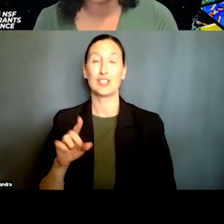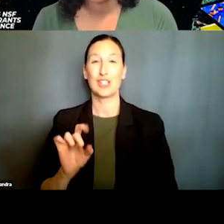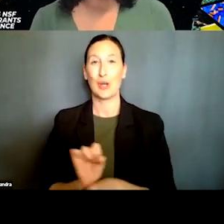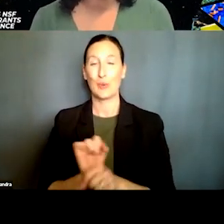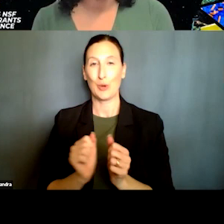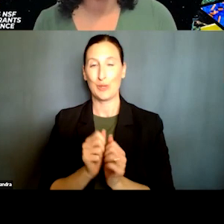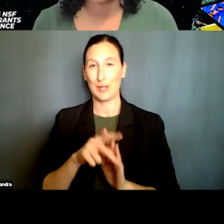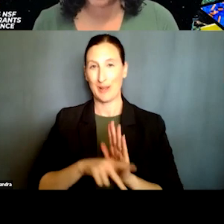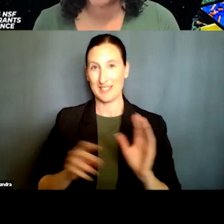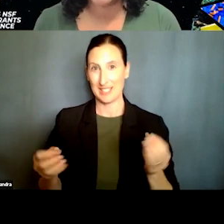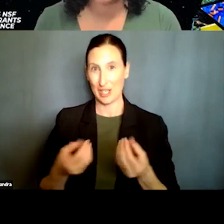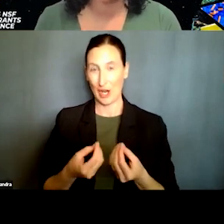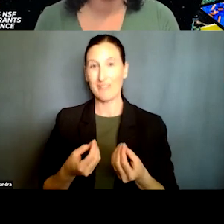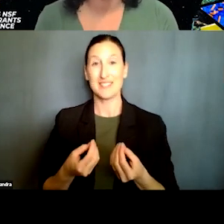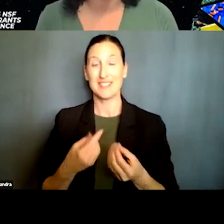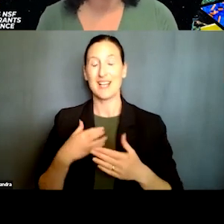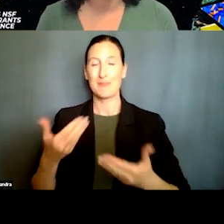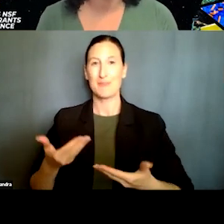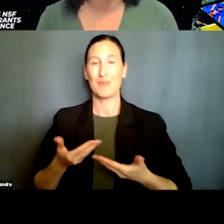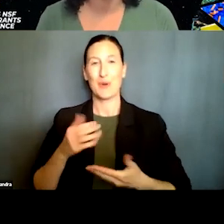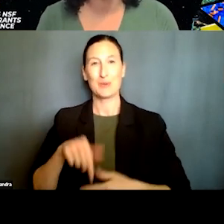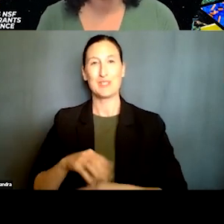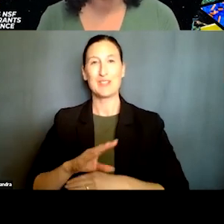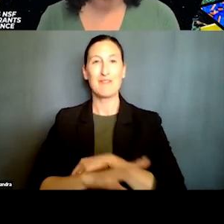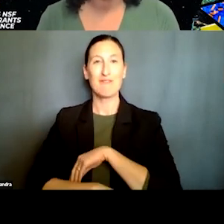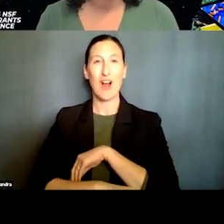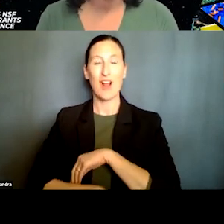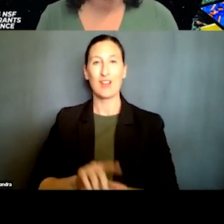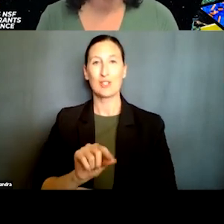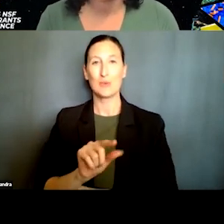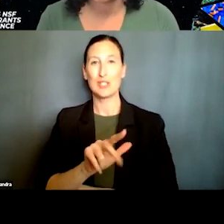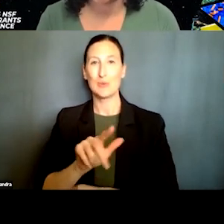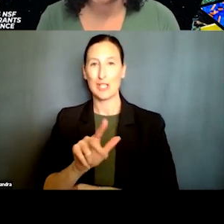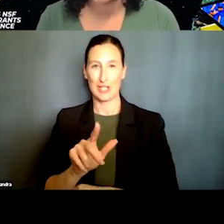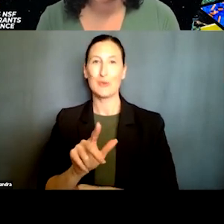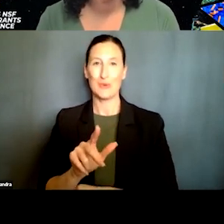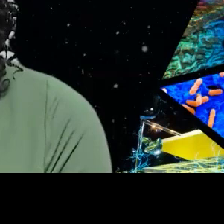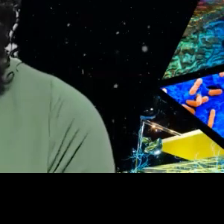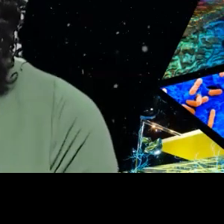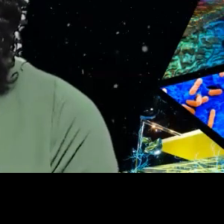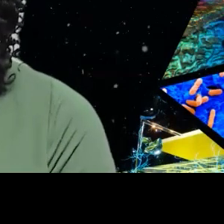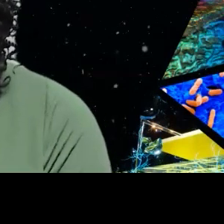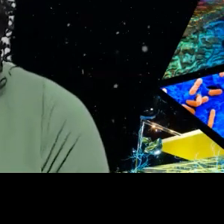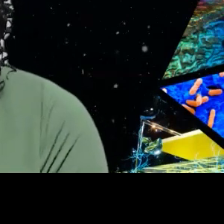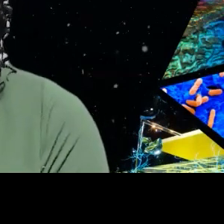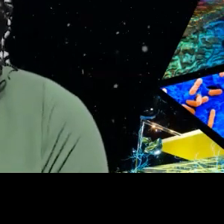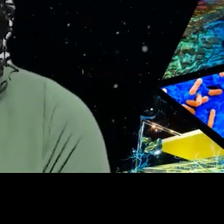It is my pleasure to welcome you today to the Fall 2023 NSF Virtual Grants Conference. I'm now pleased to present this session,